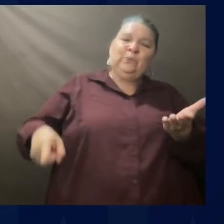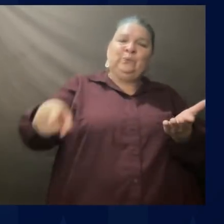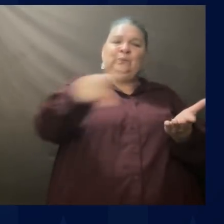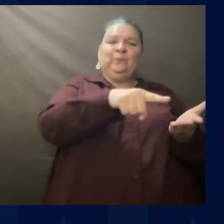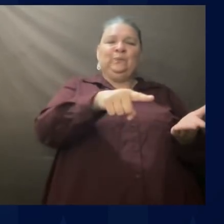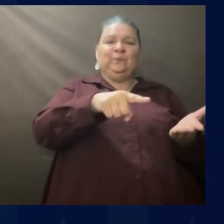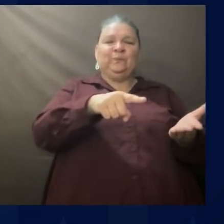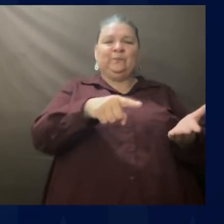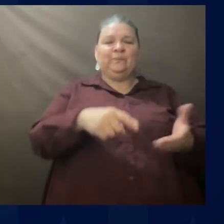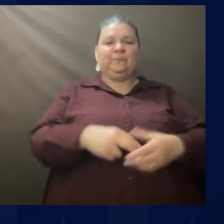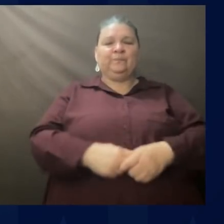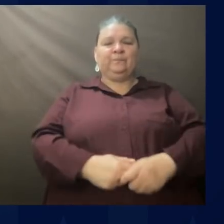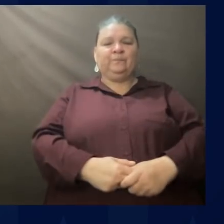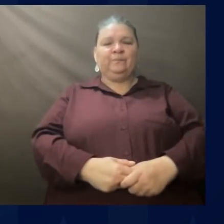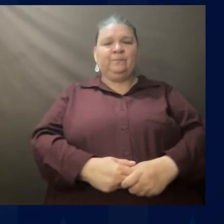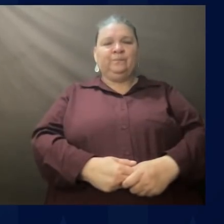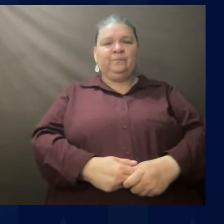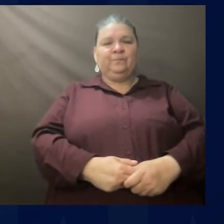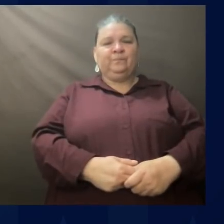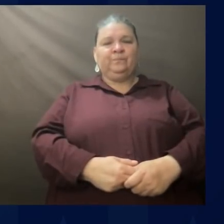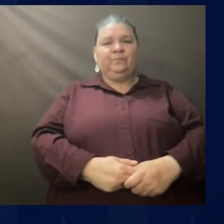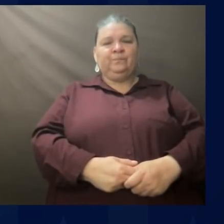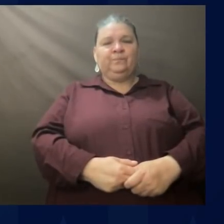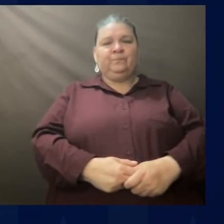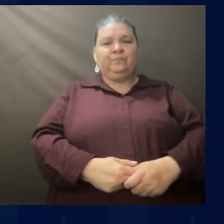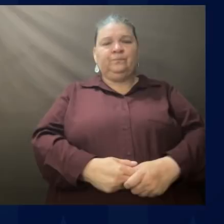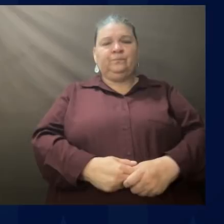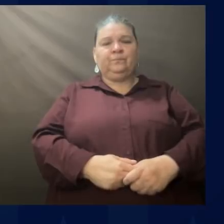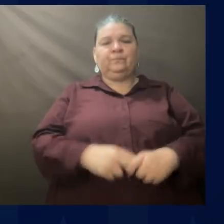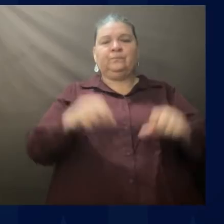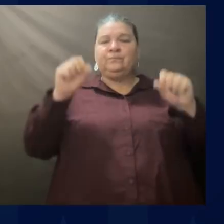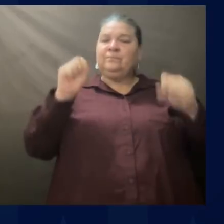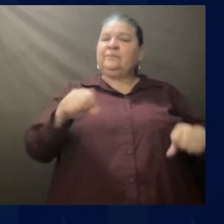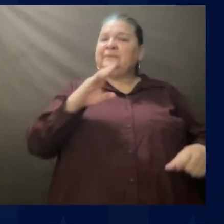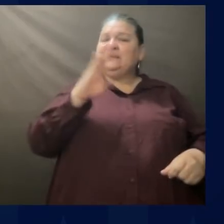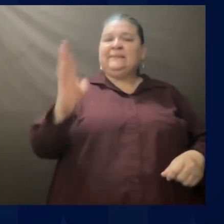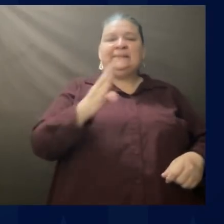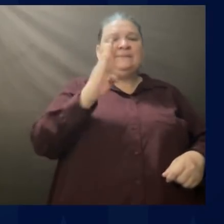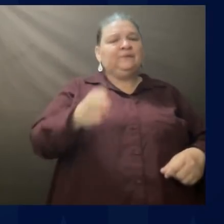And we can never repay the sacrifice, but we will never stop trying.